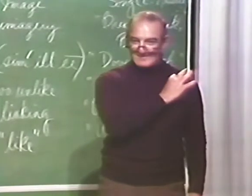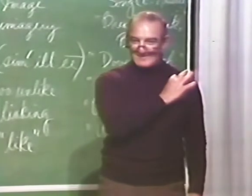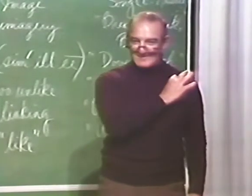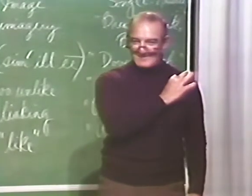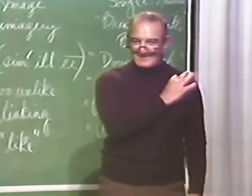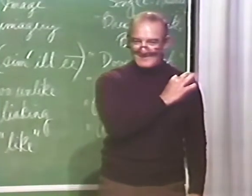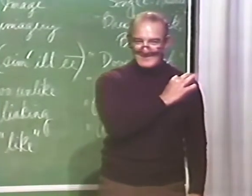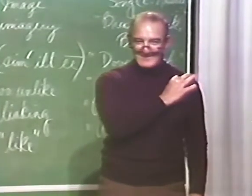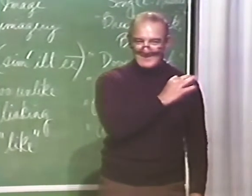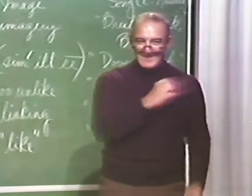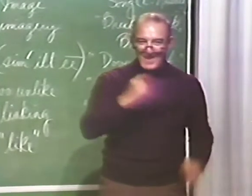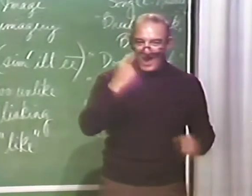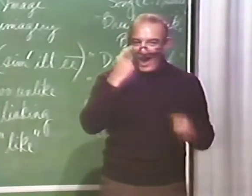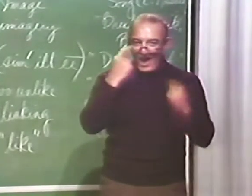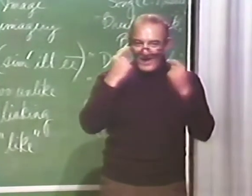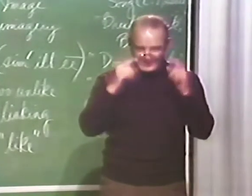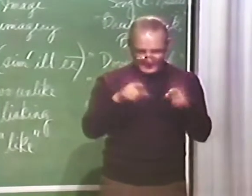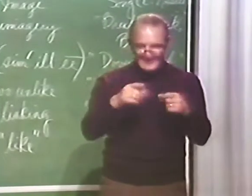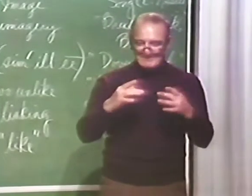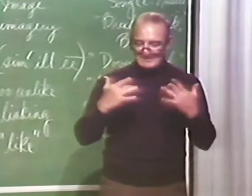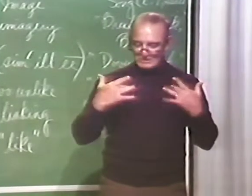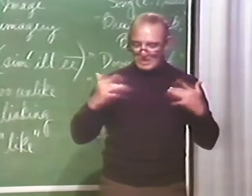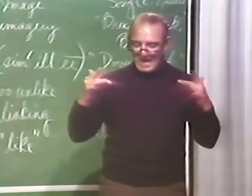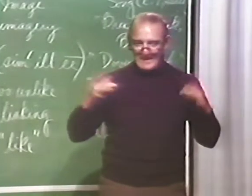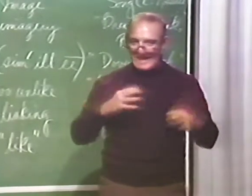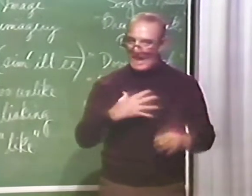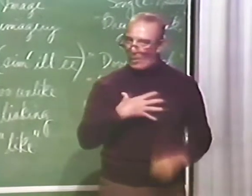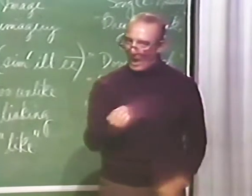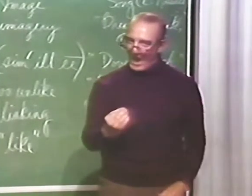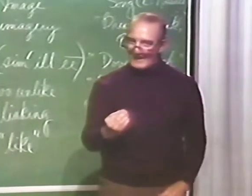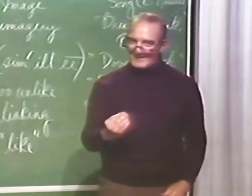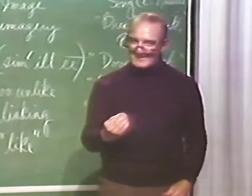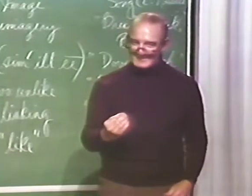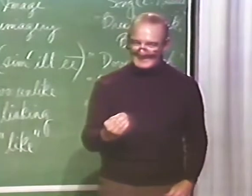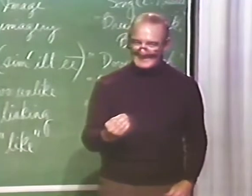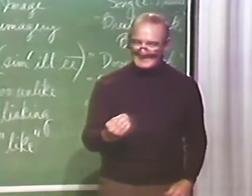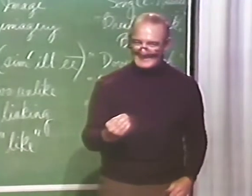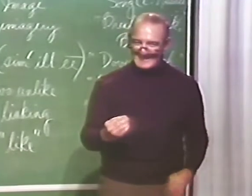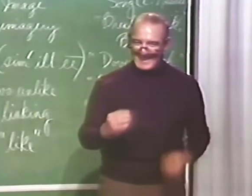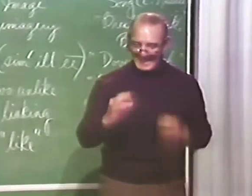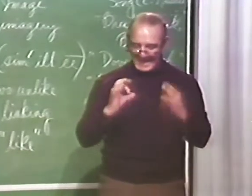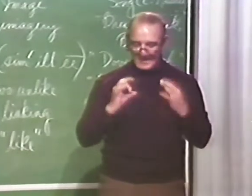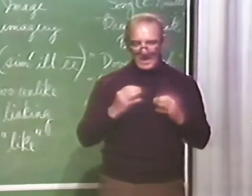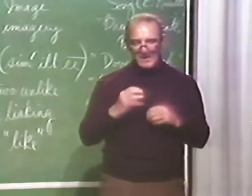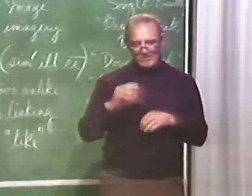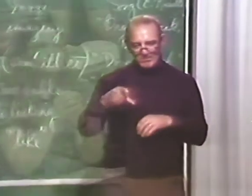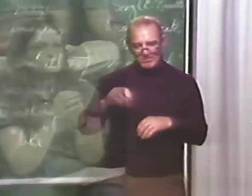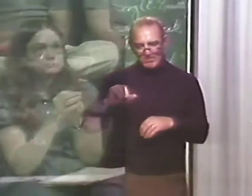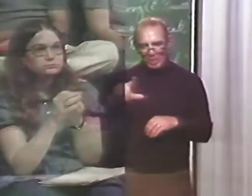GOT IT. THE SKY AS WHITE.